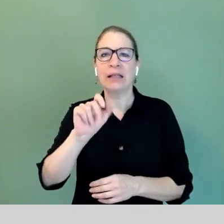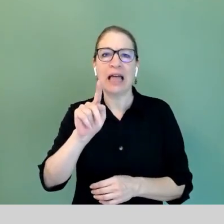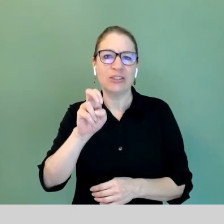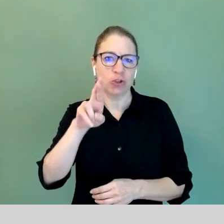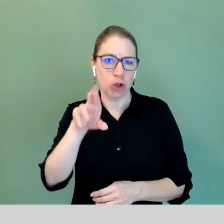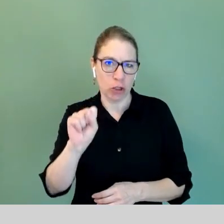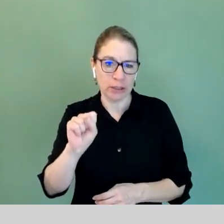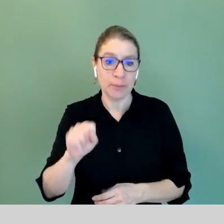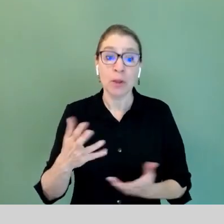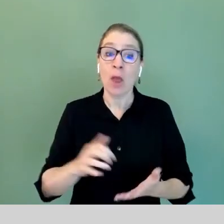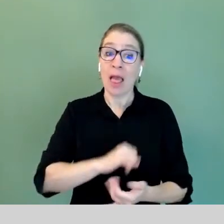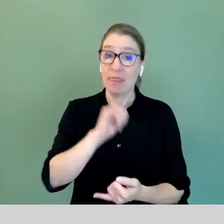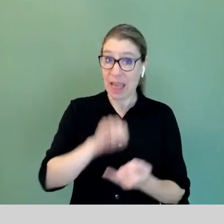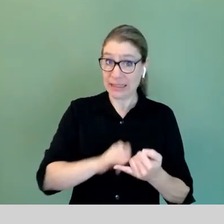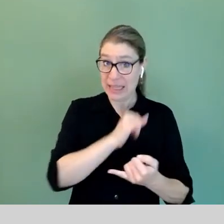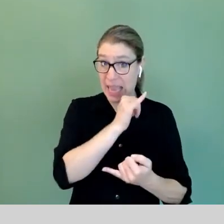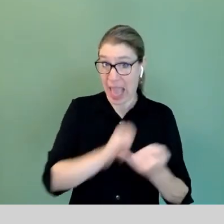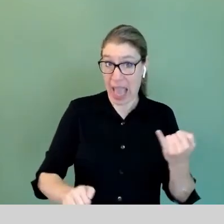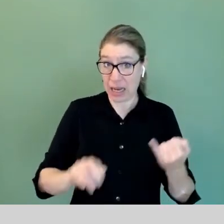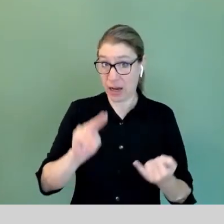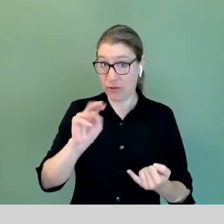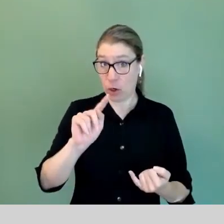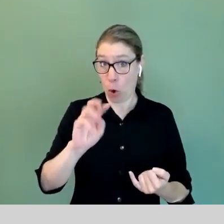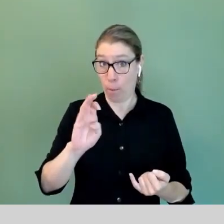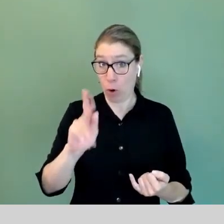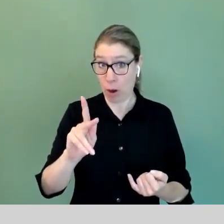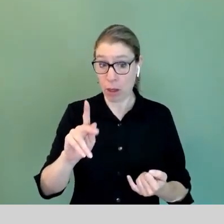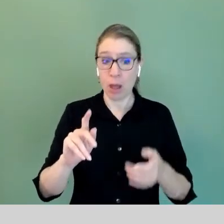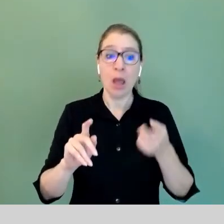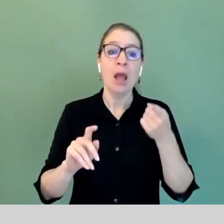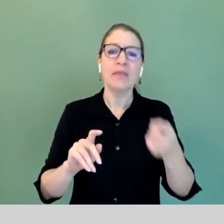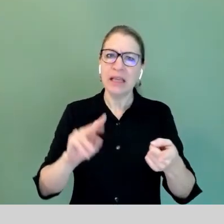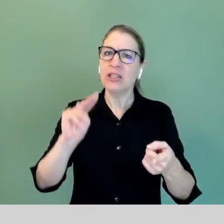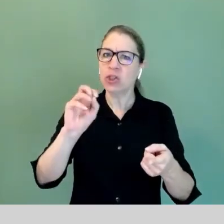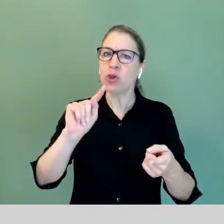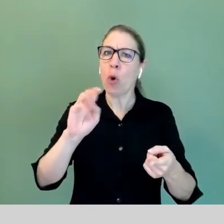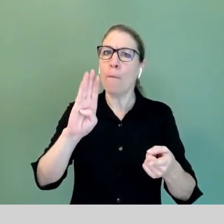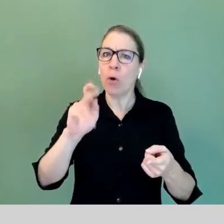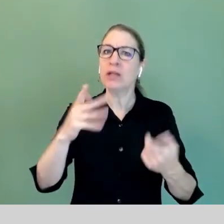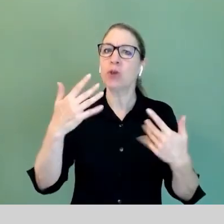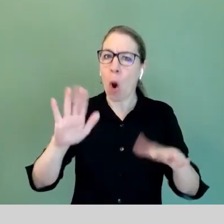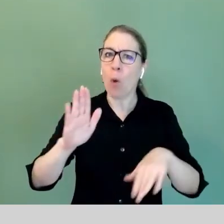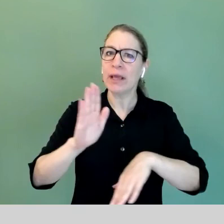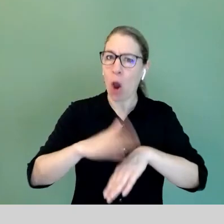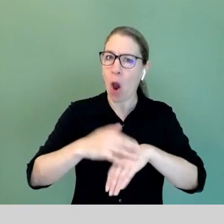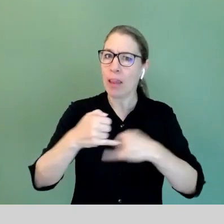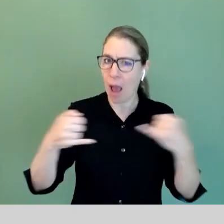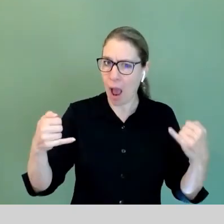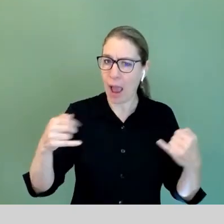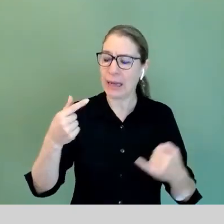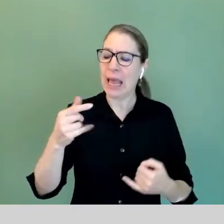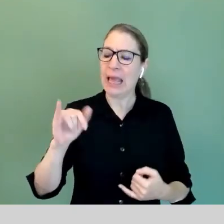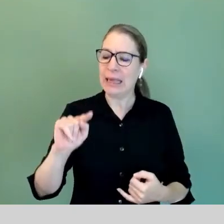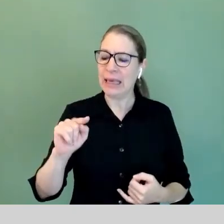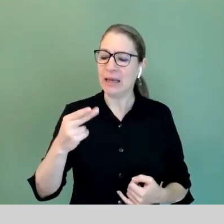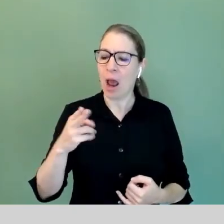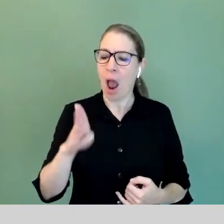So this is the end of the notebook. The notebook is online on my GitHub, github.com/spbail.